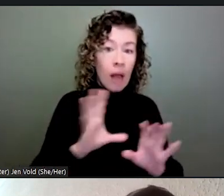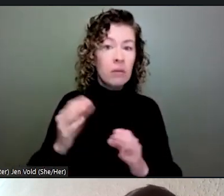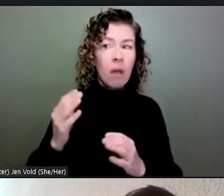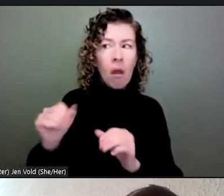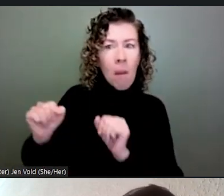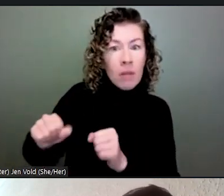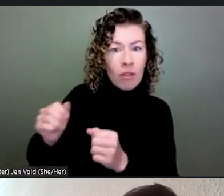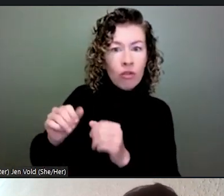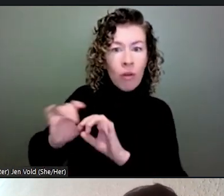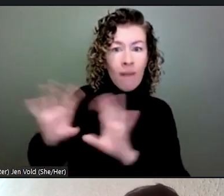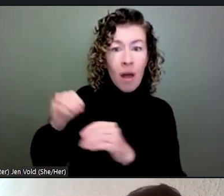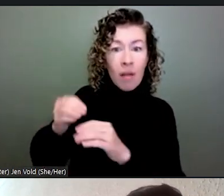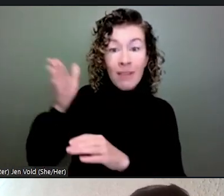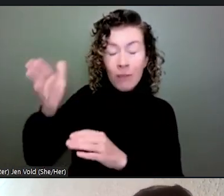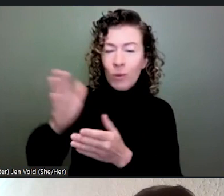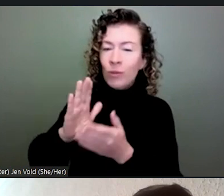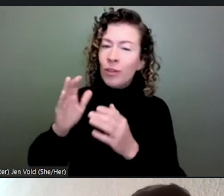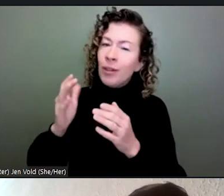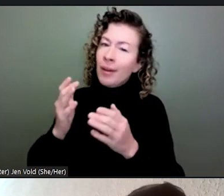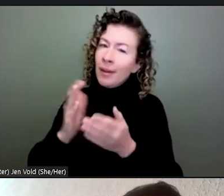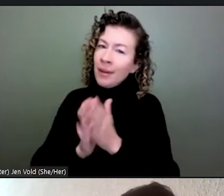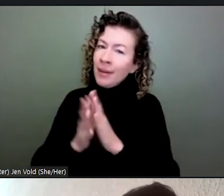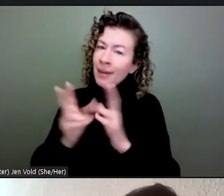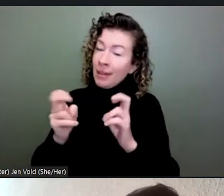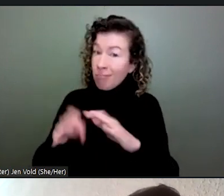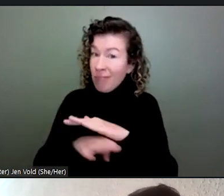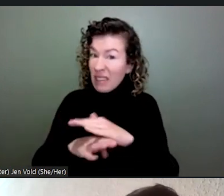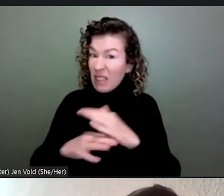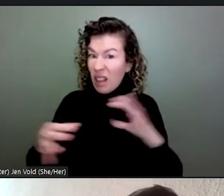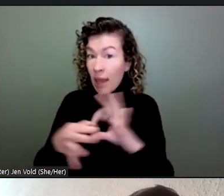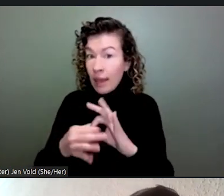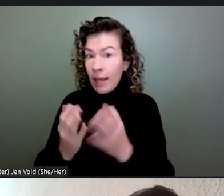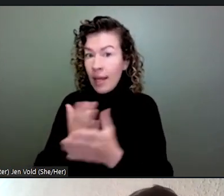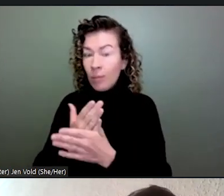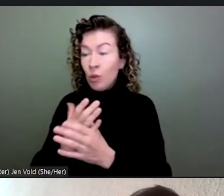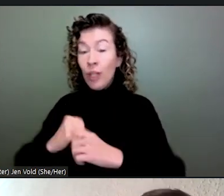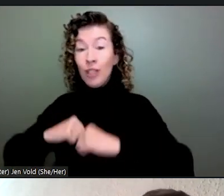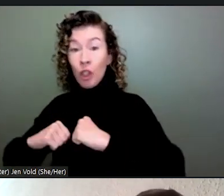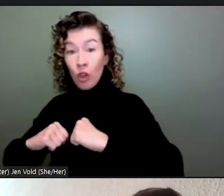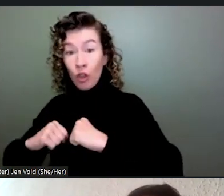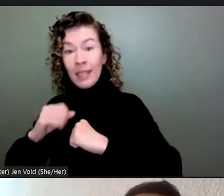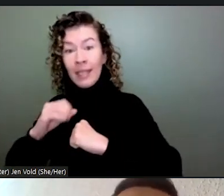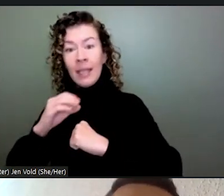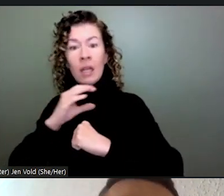there's a kind of connection between, security, basically and citizenship and language.